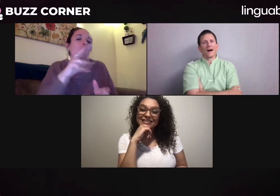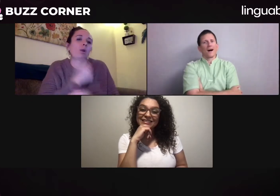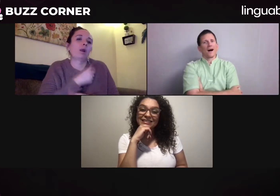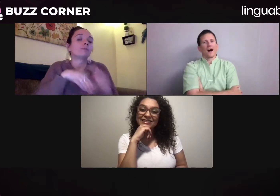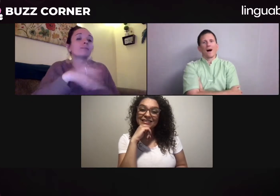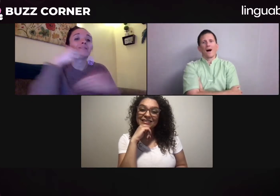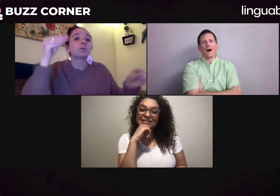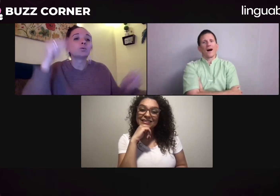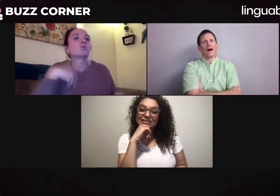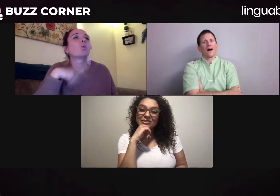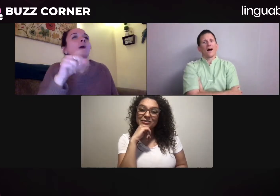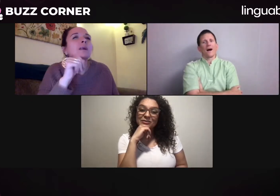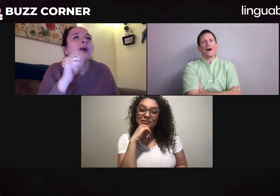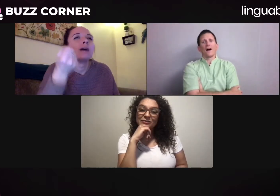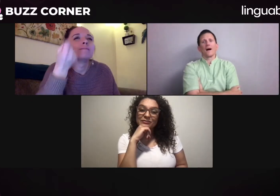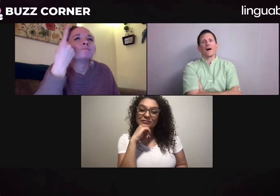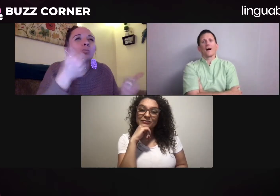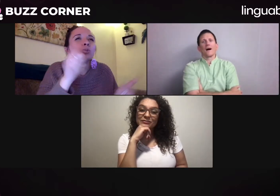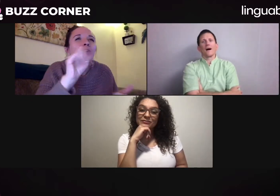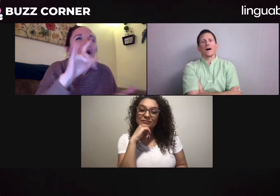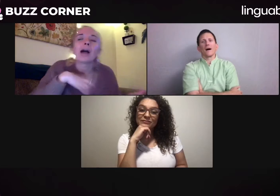preparing themselves to work at the request of that